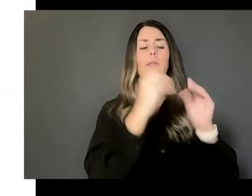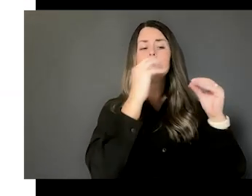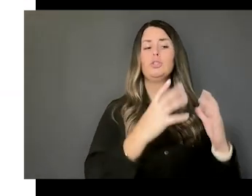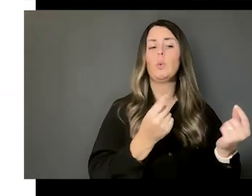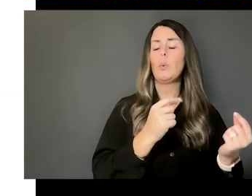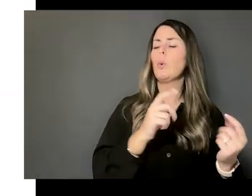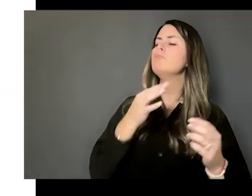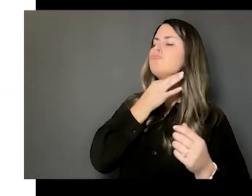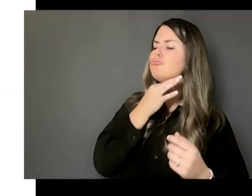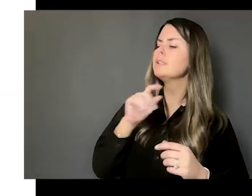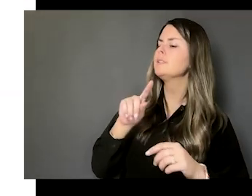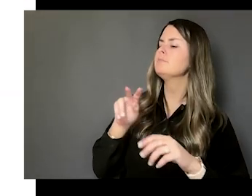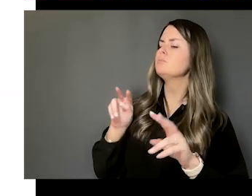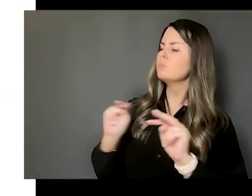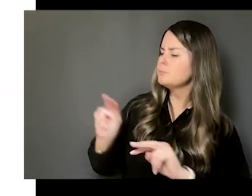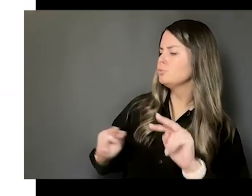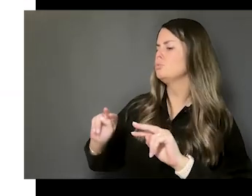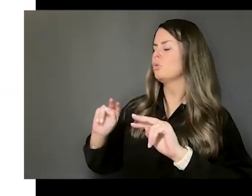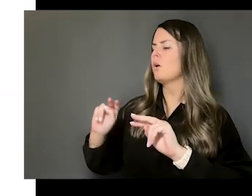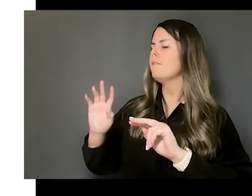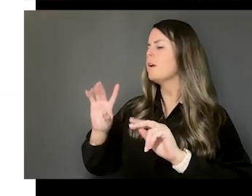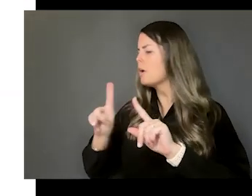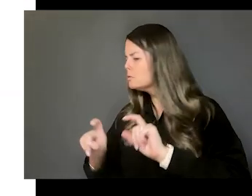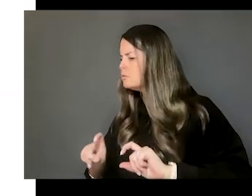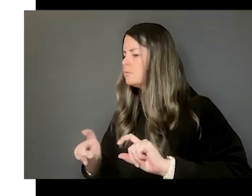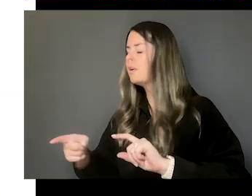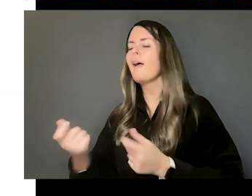listen, and ask questions so that they can understand their students’ thinking.